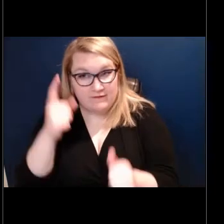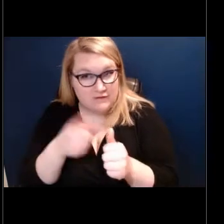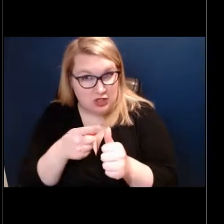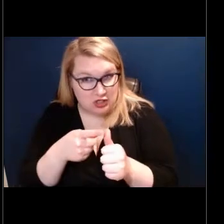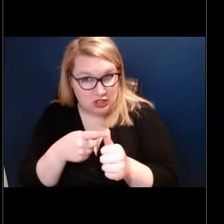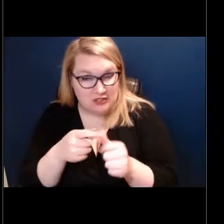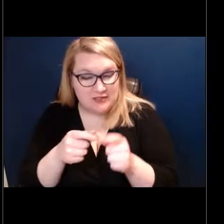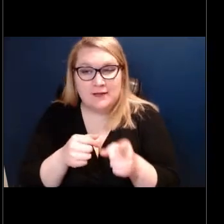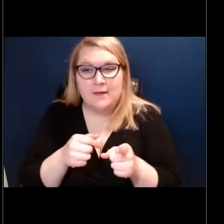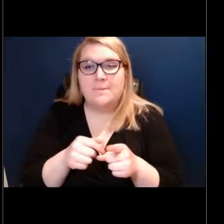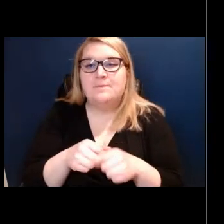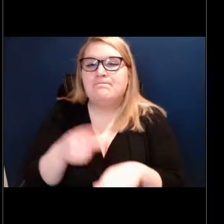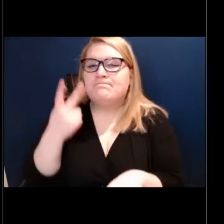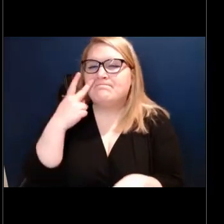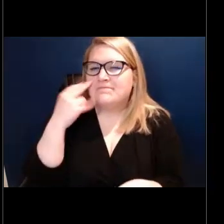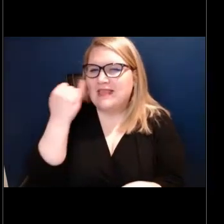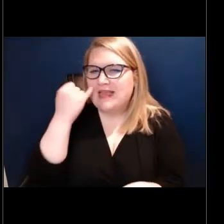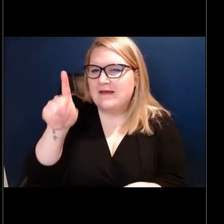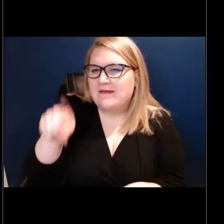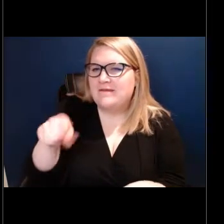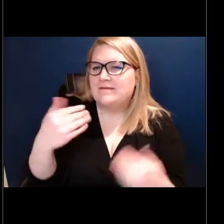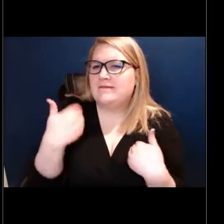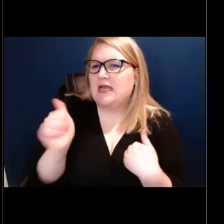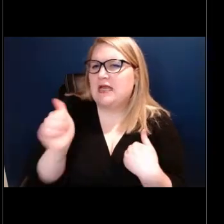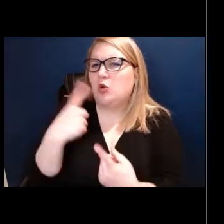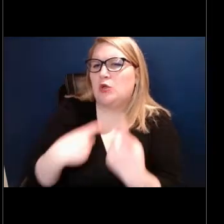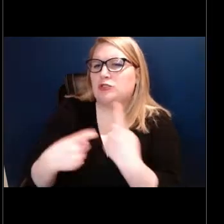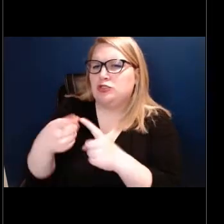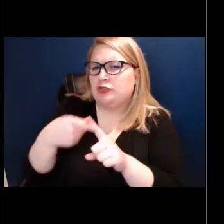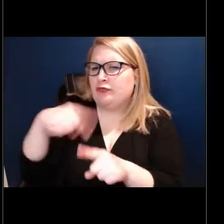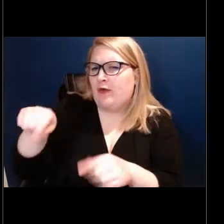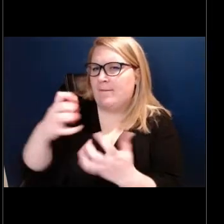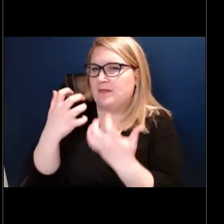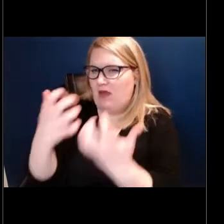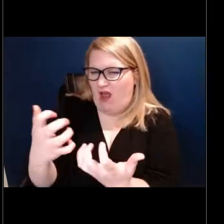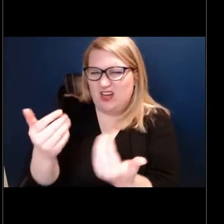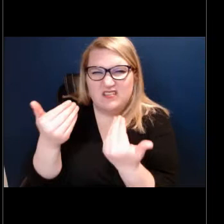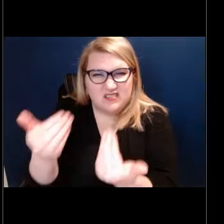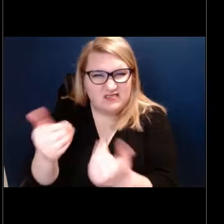and see if there's any questions from the audience. Go ahead and drop those in the chat box